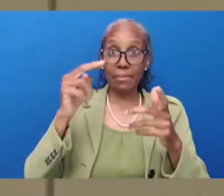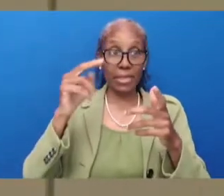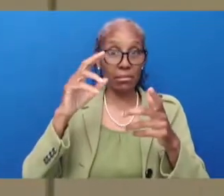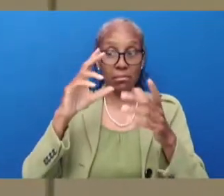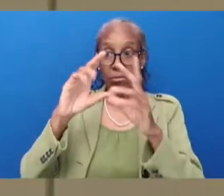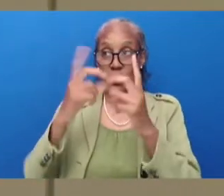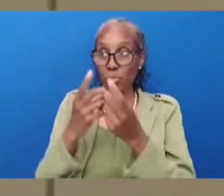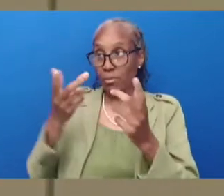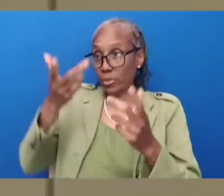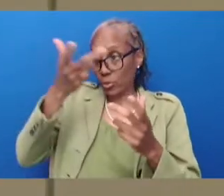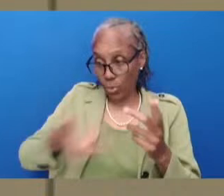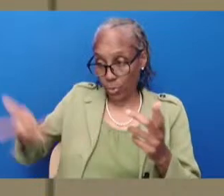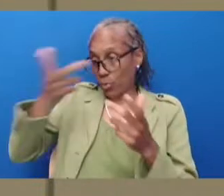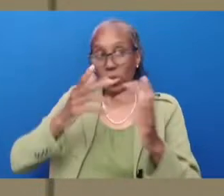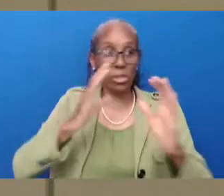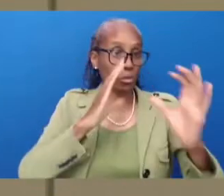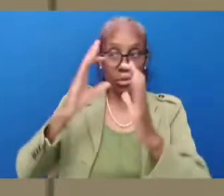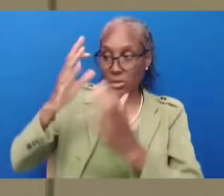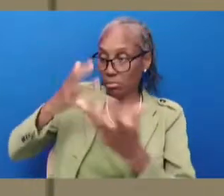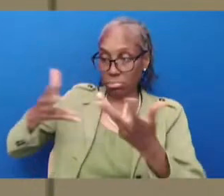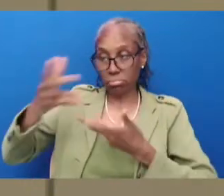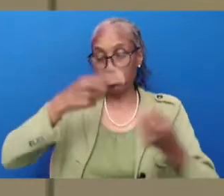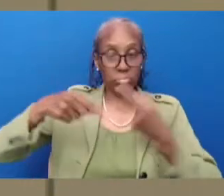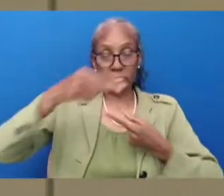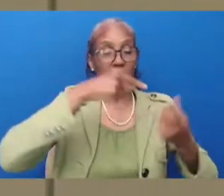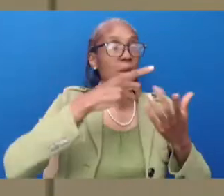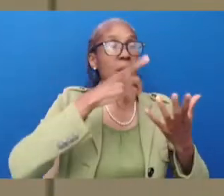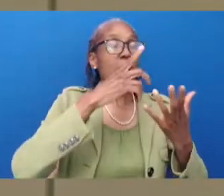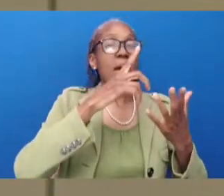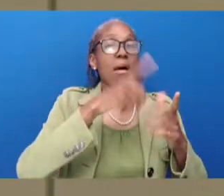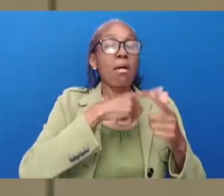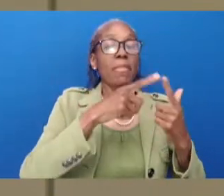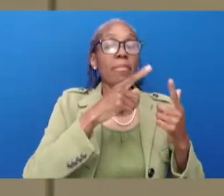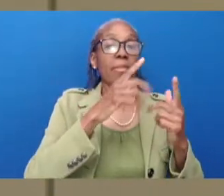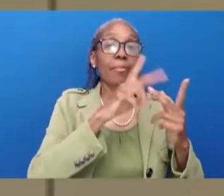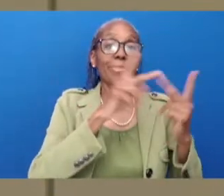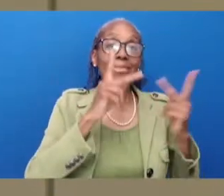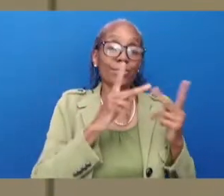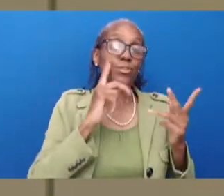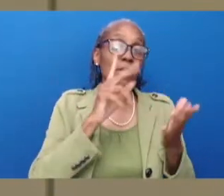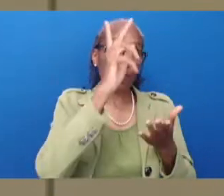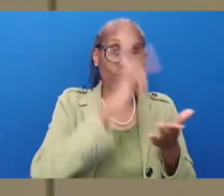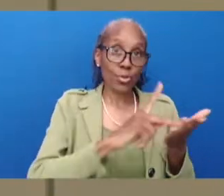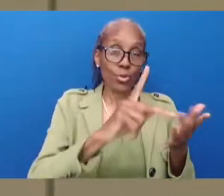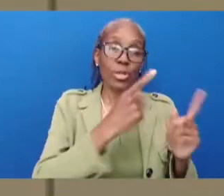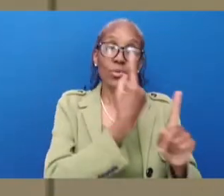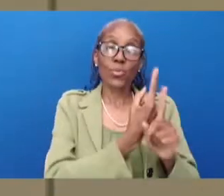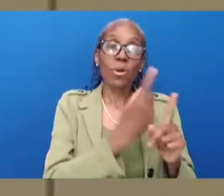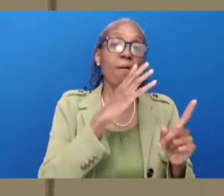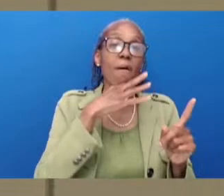GOVERNING BODIES, AND